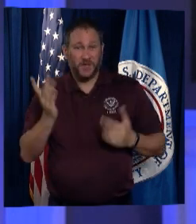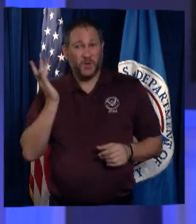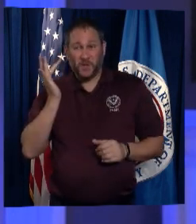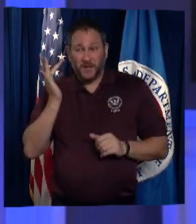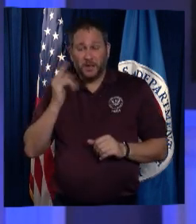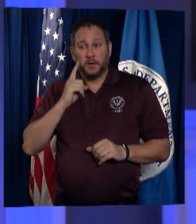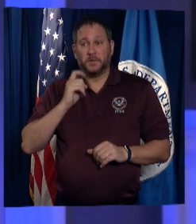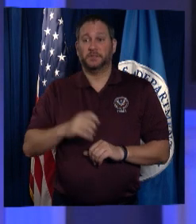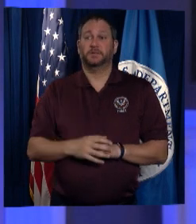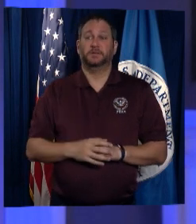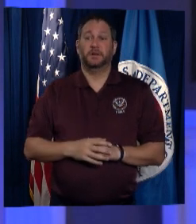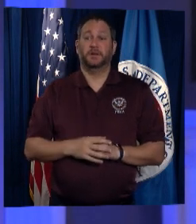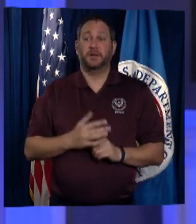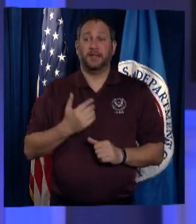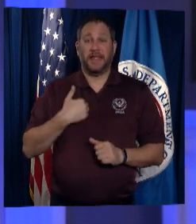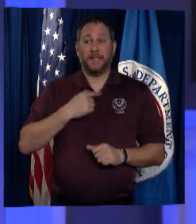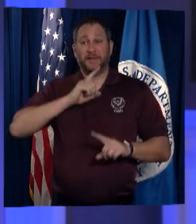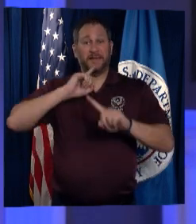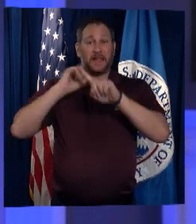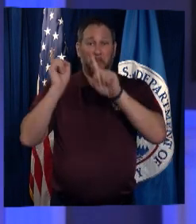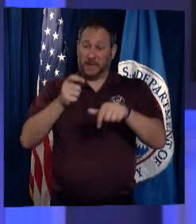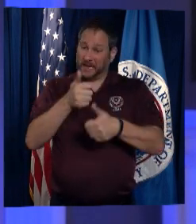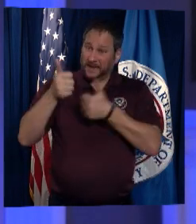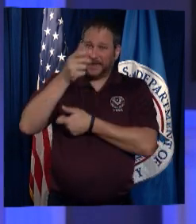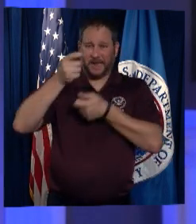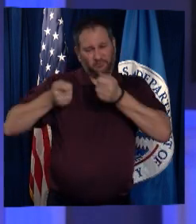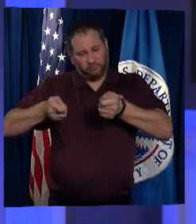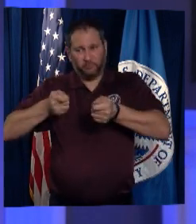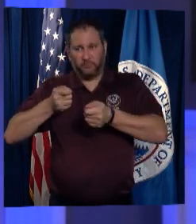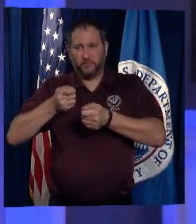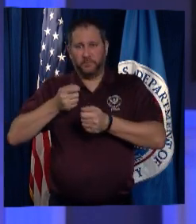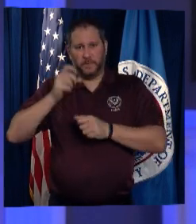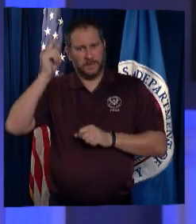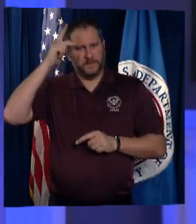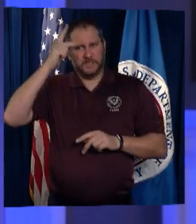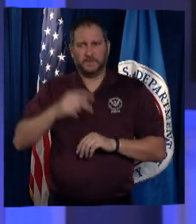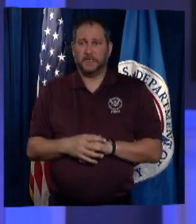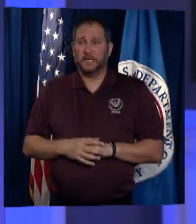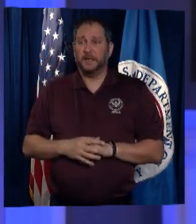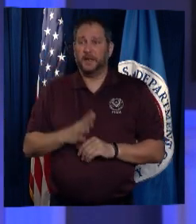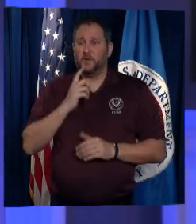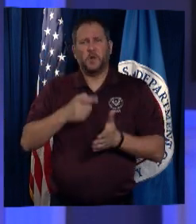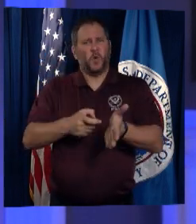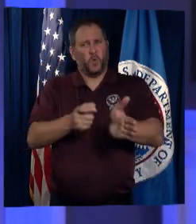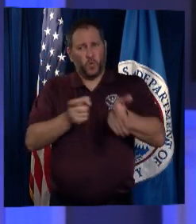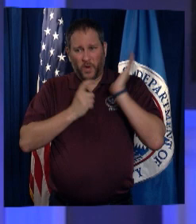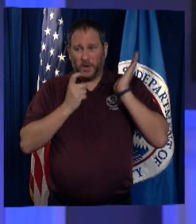though their ego is in charge. One thing they don't teach at the Emergency